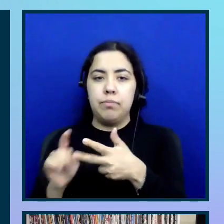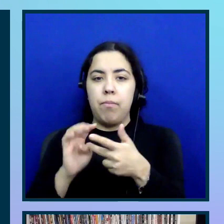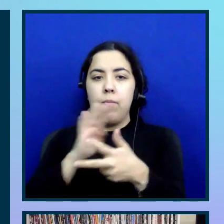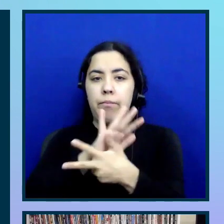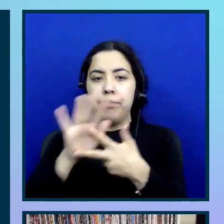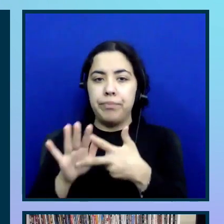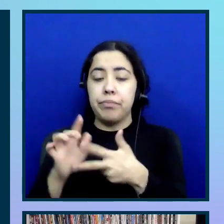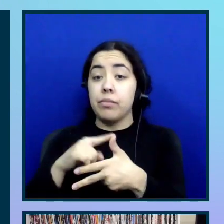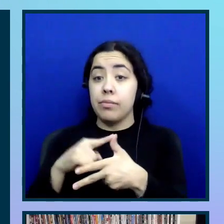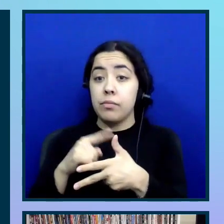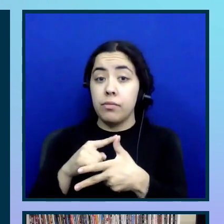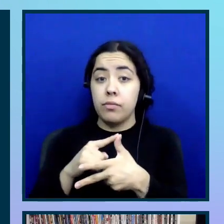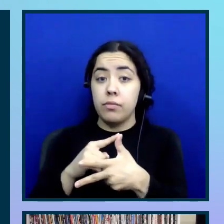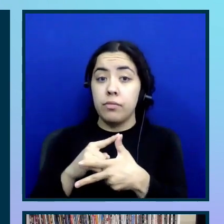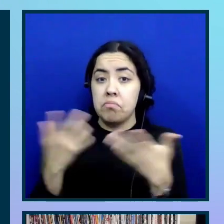So first, what is this thing?